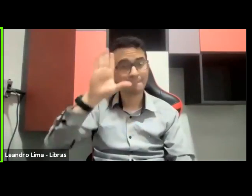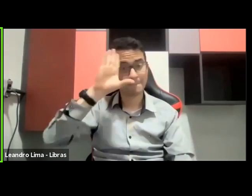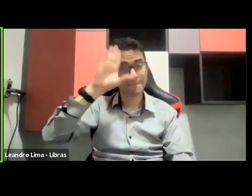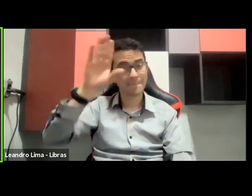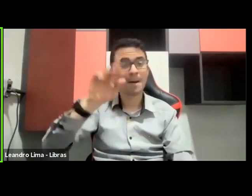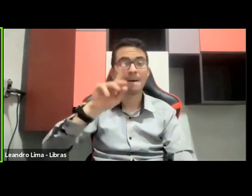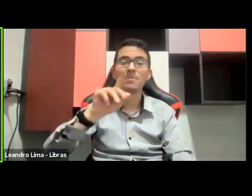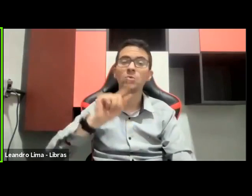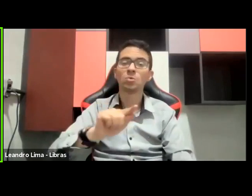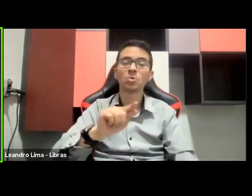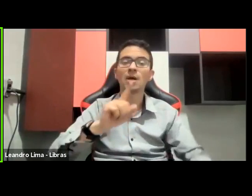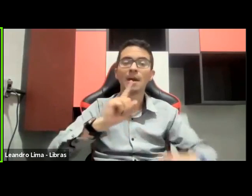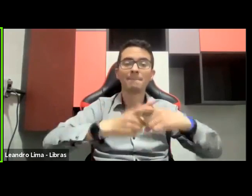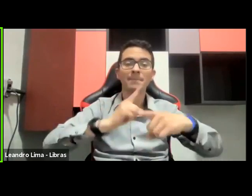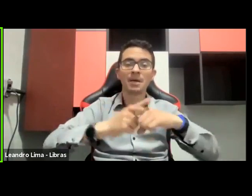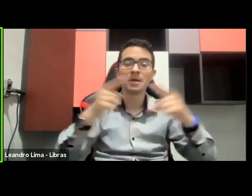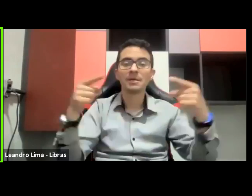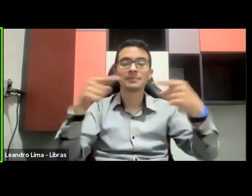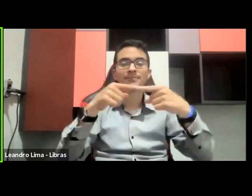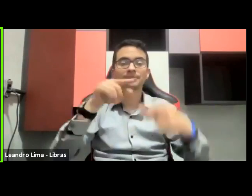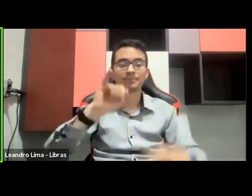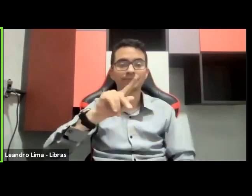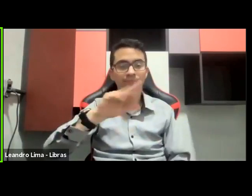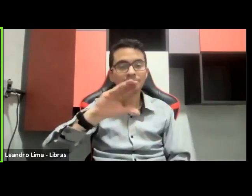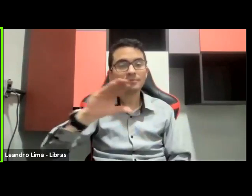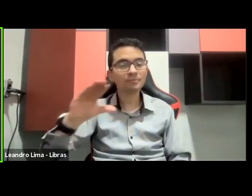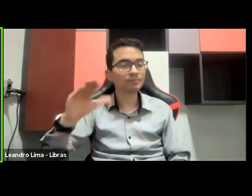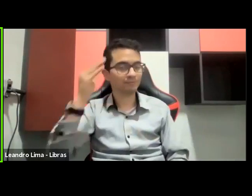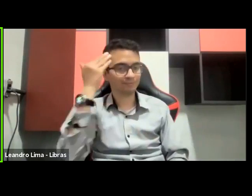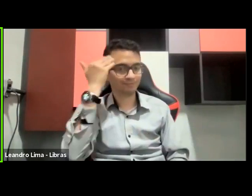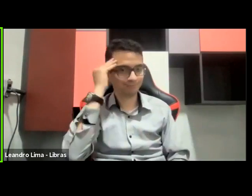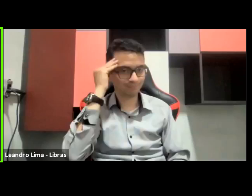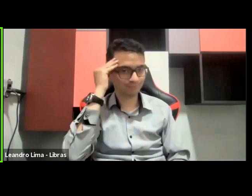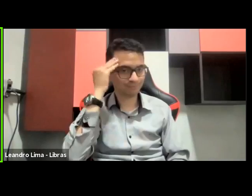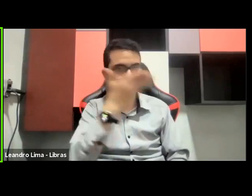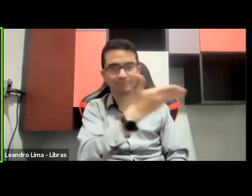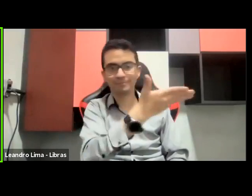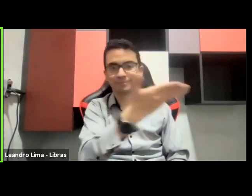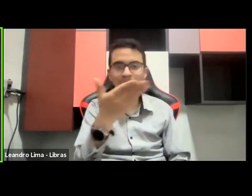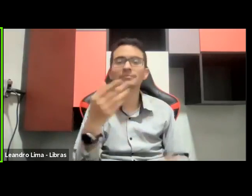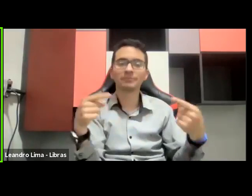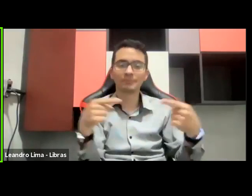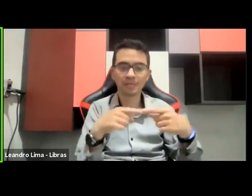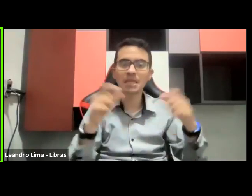that are members. that belong to this that belong to this. , Pete pib BCC